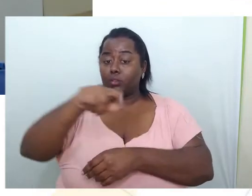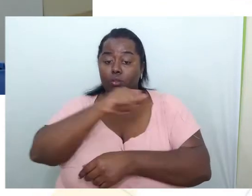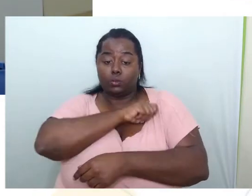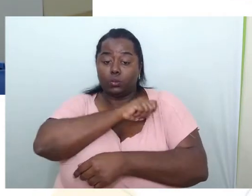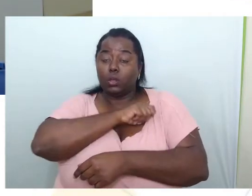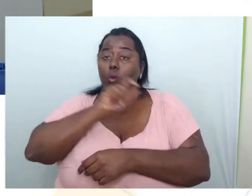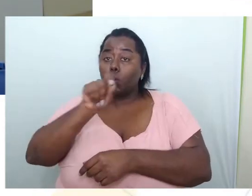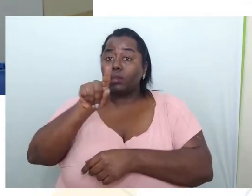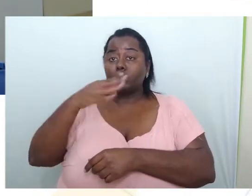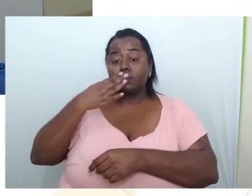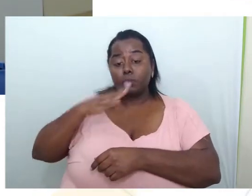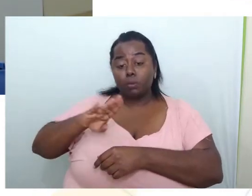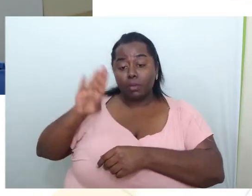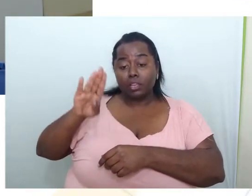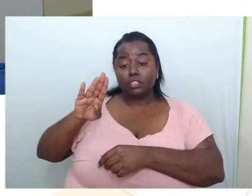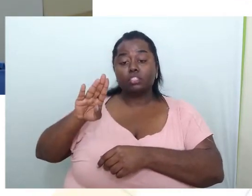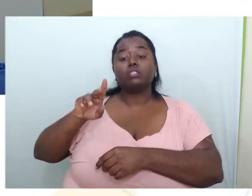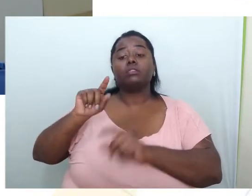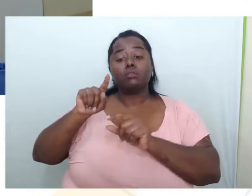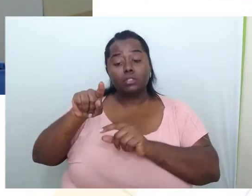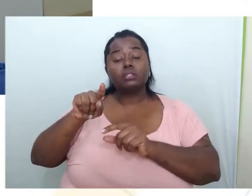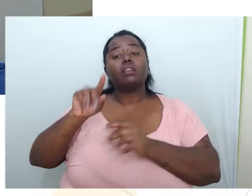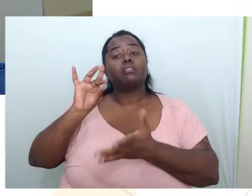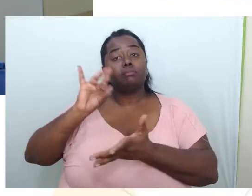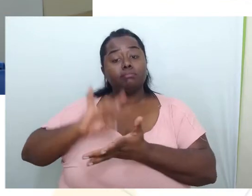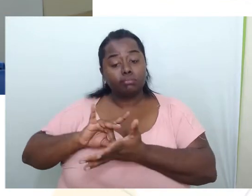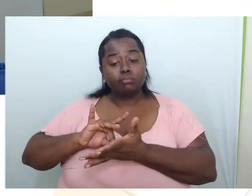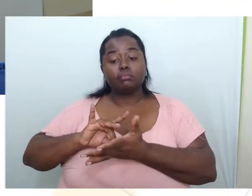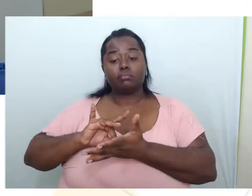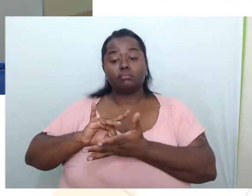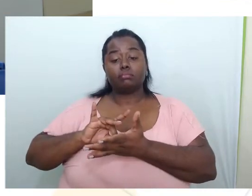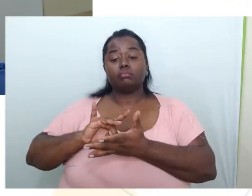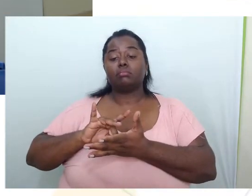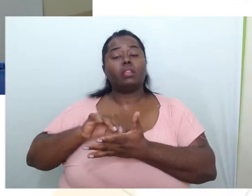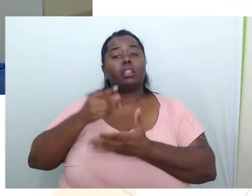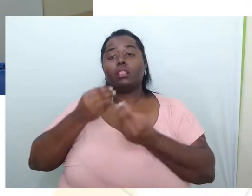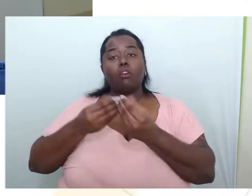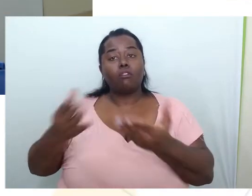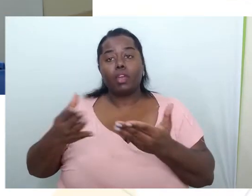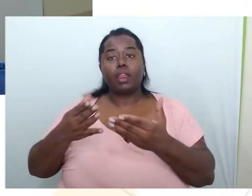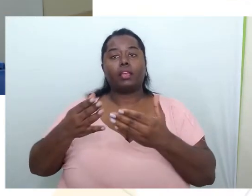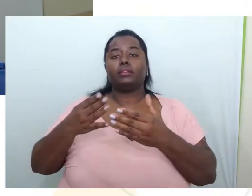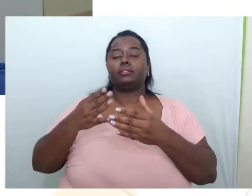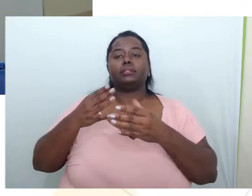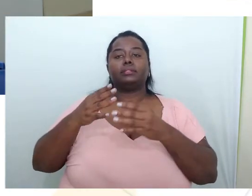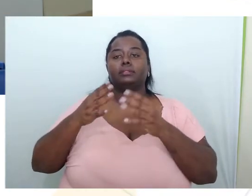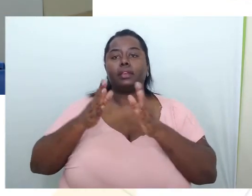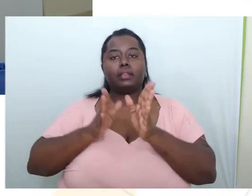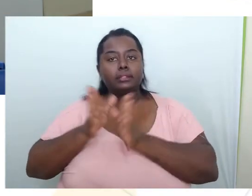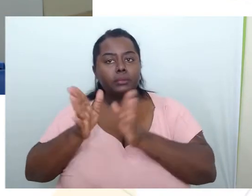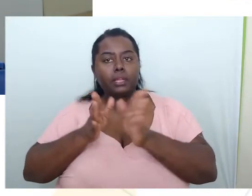delivery if you're not making accessible to the students openly freely accessible